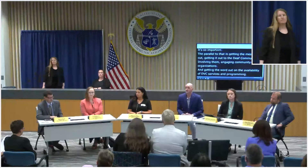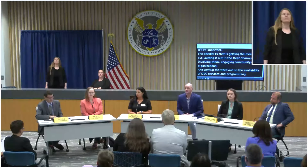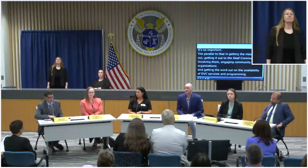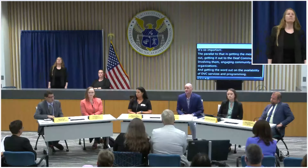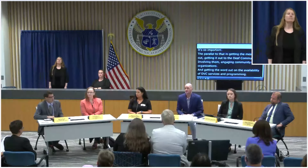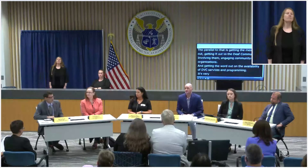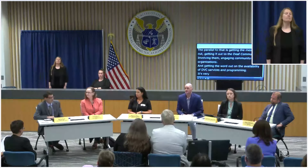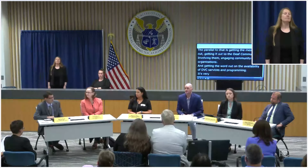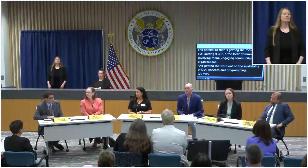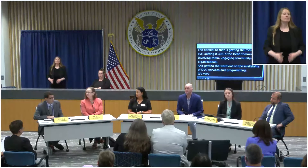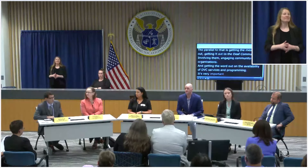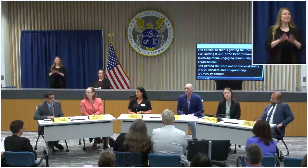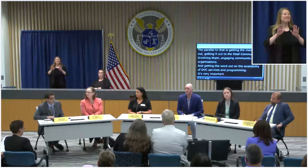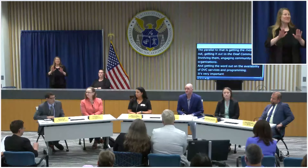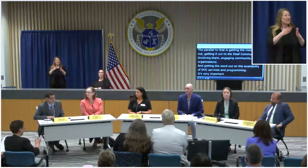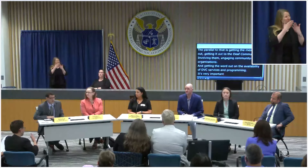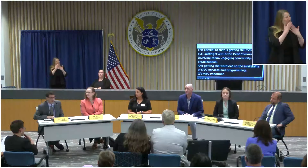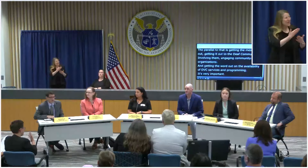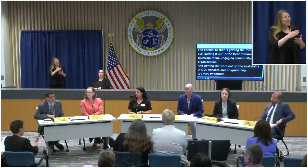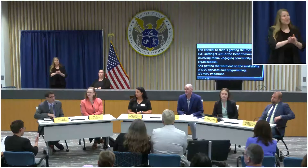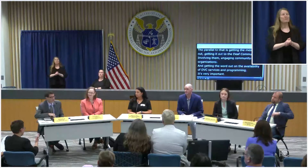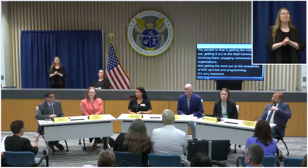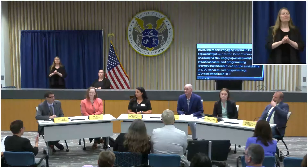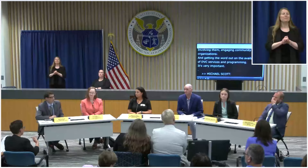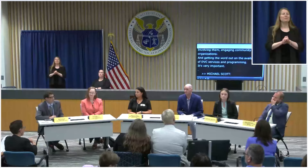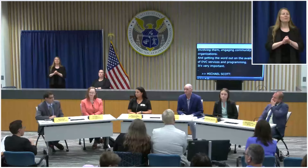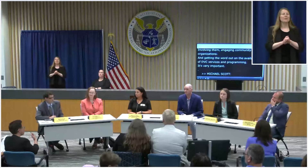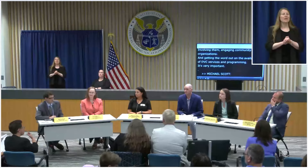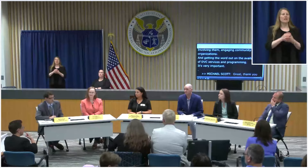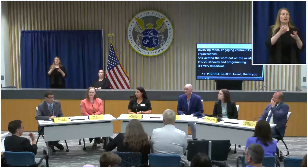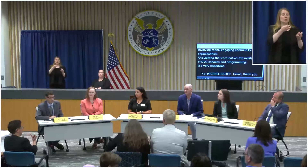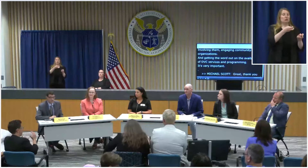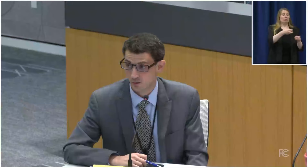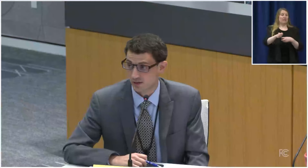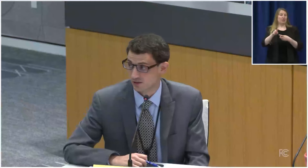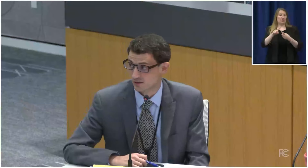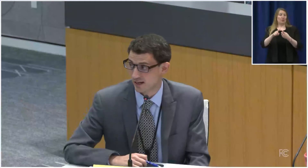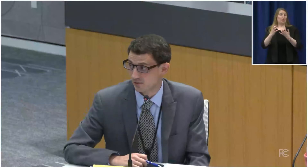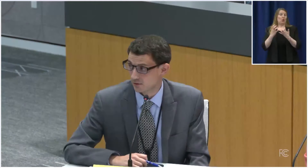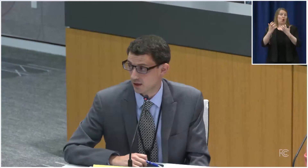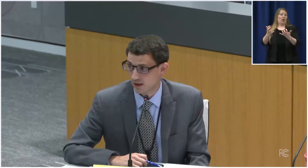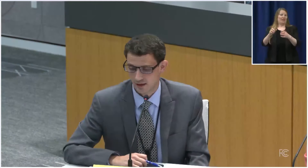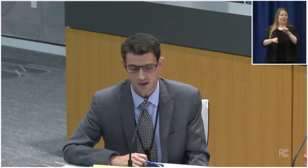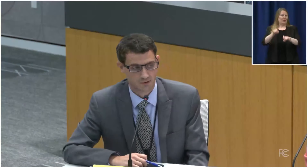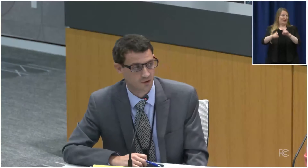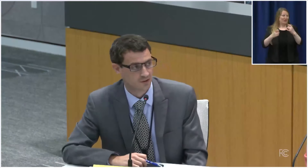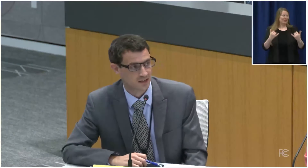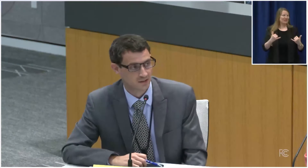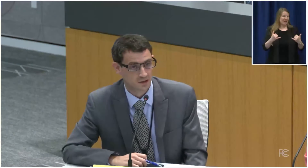SERVICES AND PROGRAMMING. IT'S VERY IMPORTANT. GREAT, THANK YOU. AND I THINK WE'LL TRANSITION